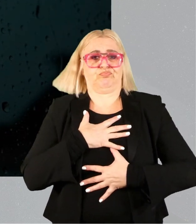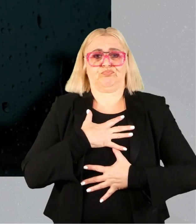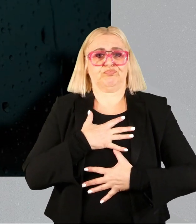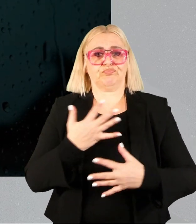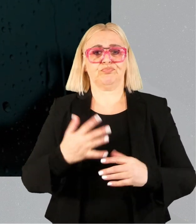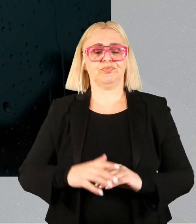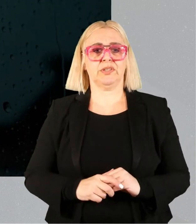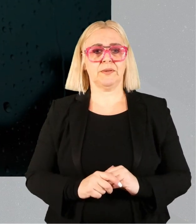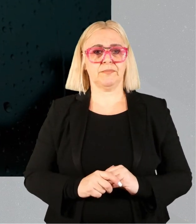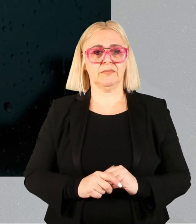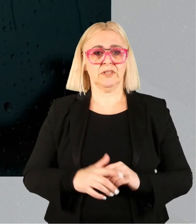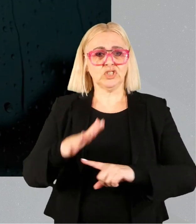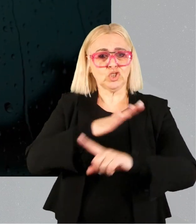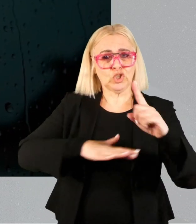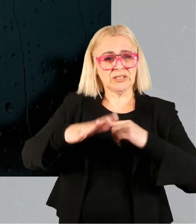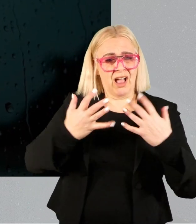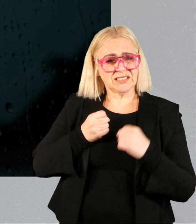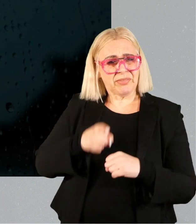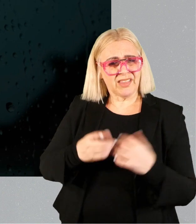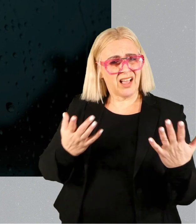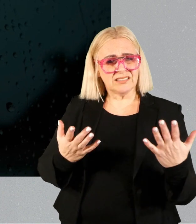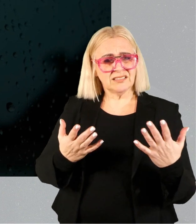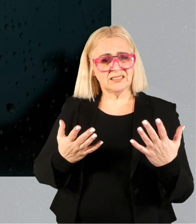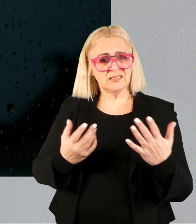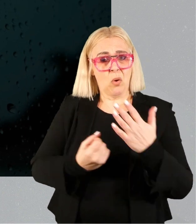You have to think what kind of society would actually tolerate that.